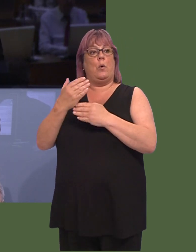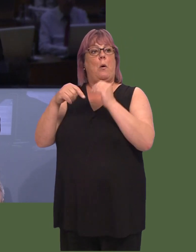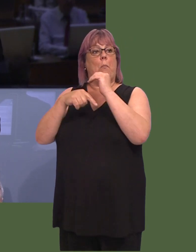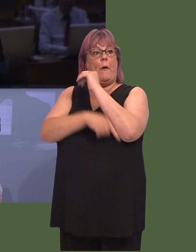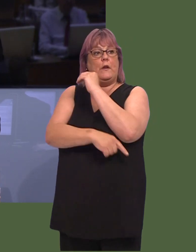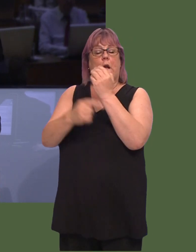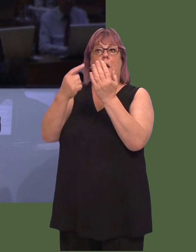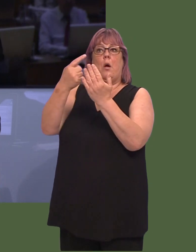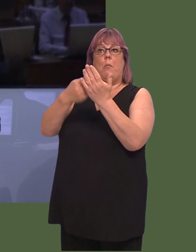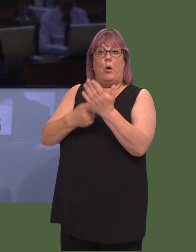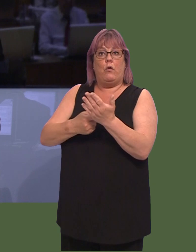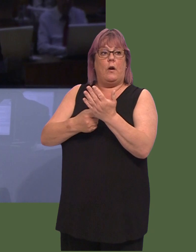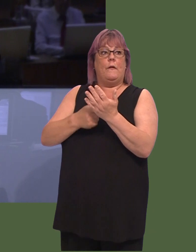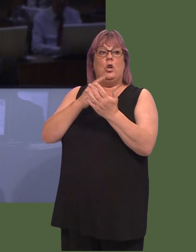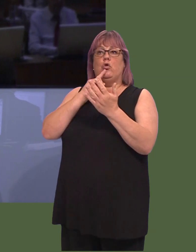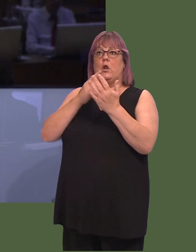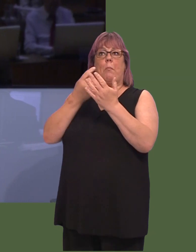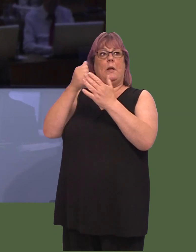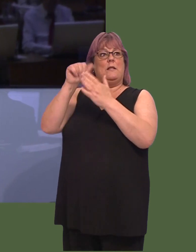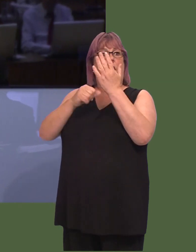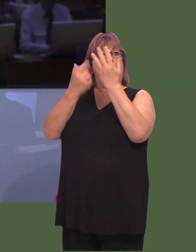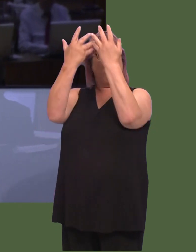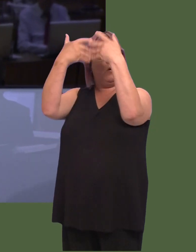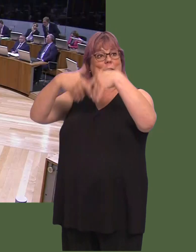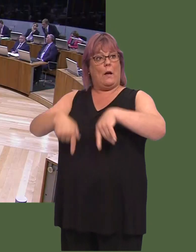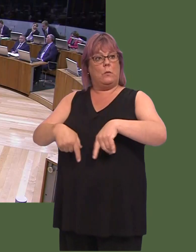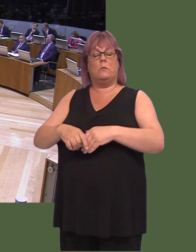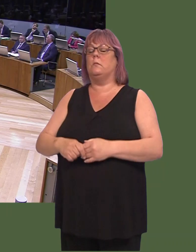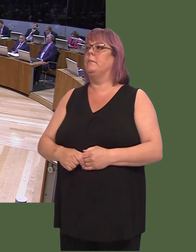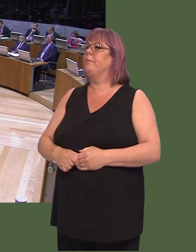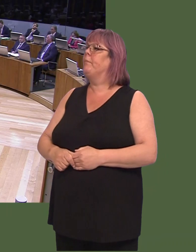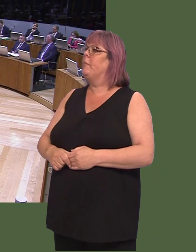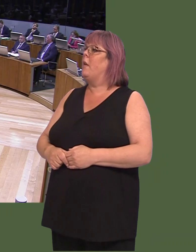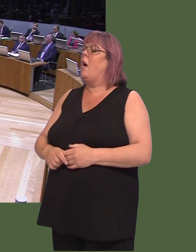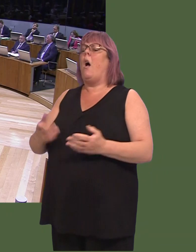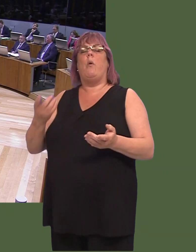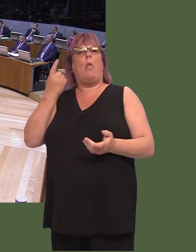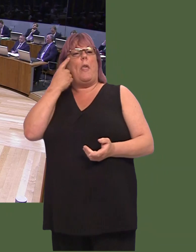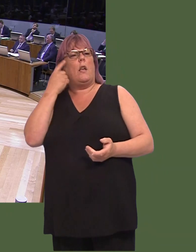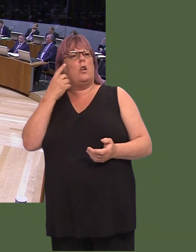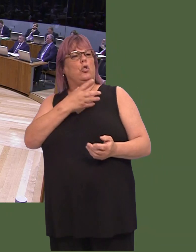poverty programme should not be directed top down? Carwyn Jones AM: I always think that listening to the Conservatives talking about poverty